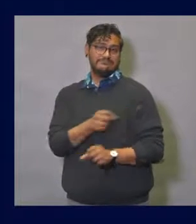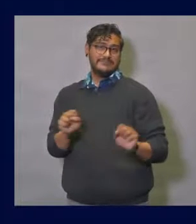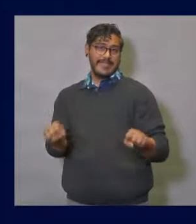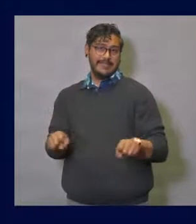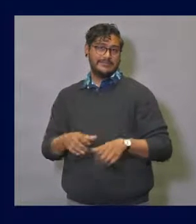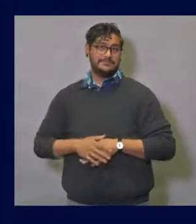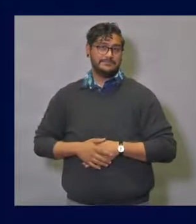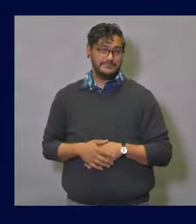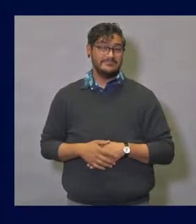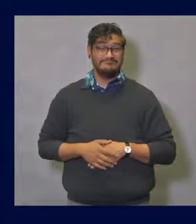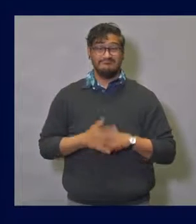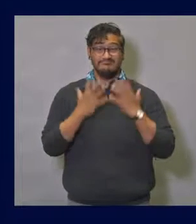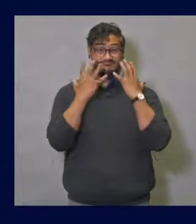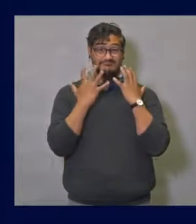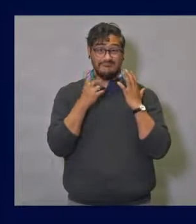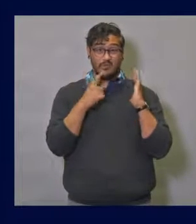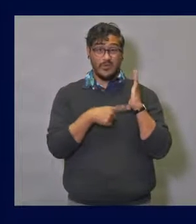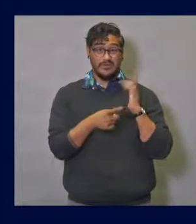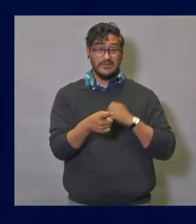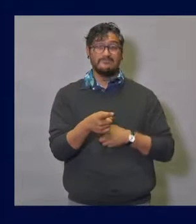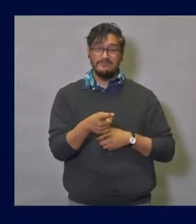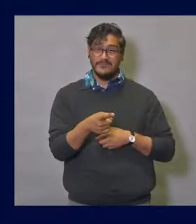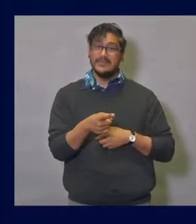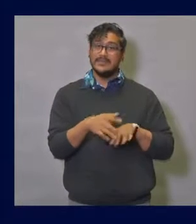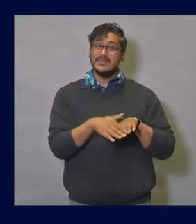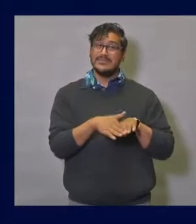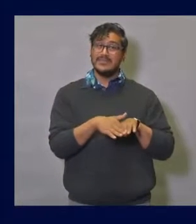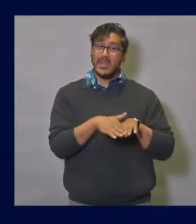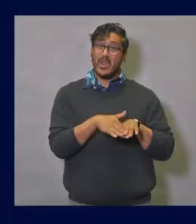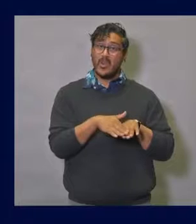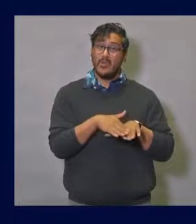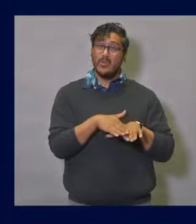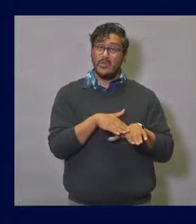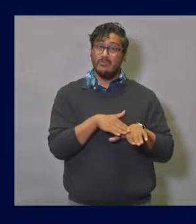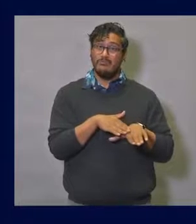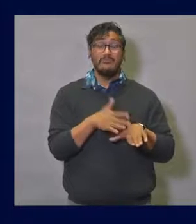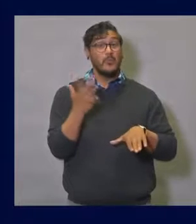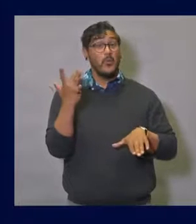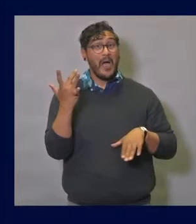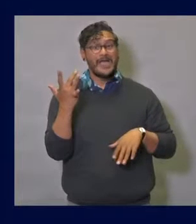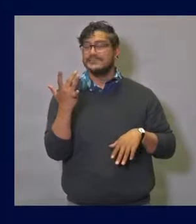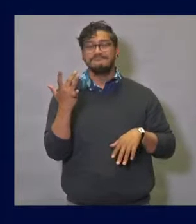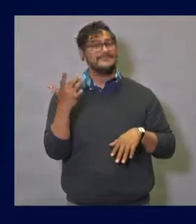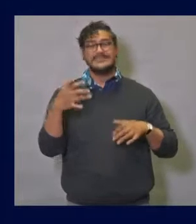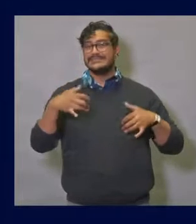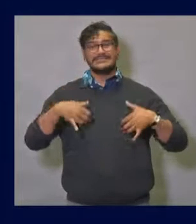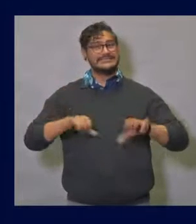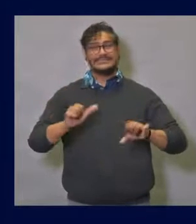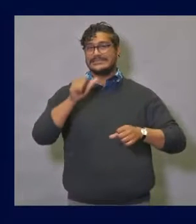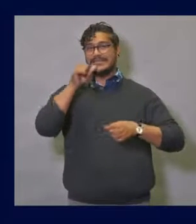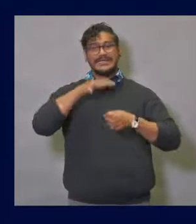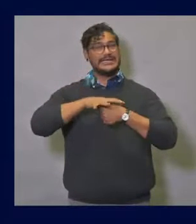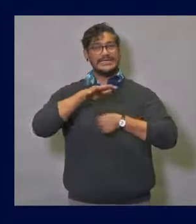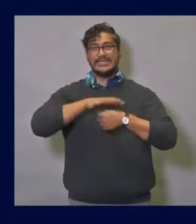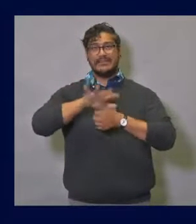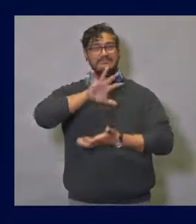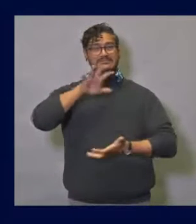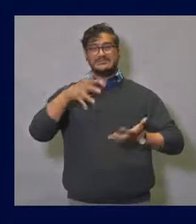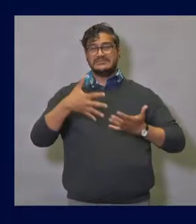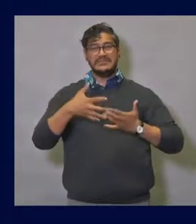THE PEOPLE AT HIGHEST RISK. UNFORTUNATELY, AS YOU CAN SEE, OUR EFFORTS ARE SLOWED BY THE